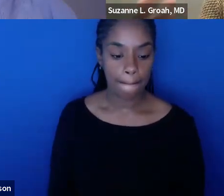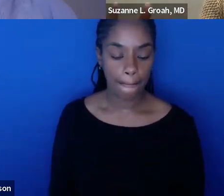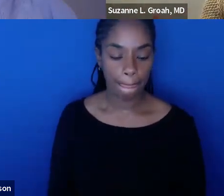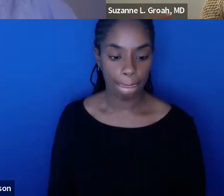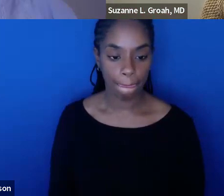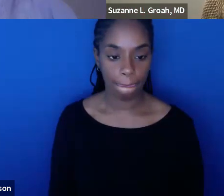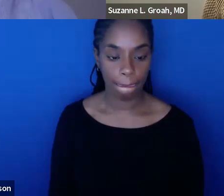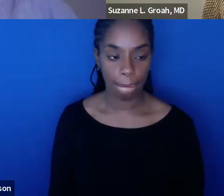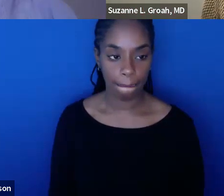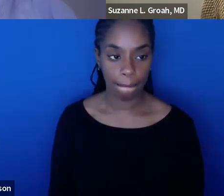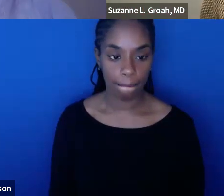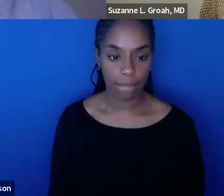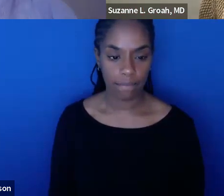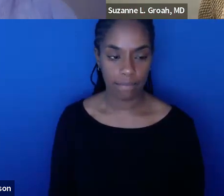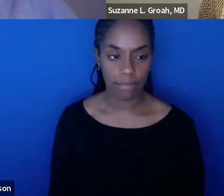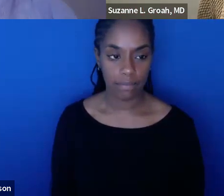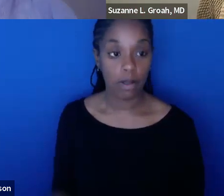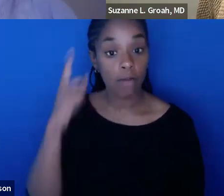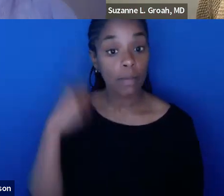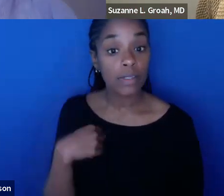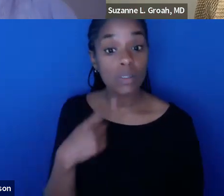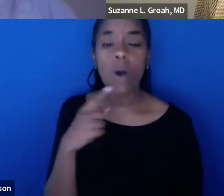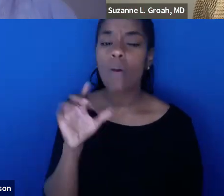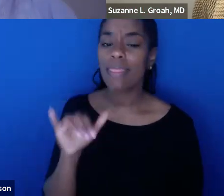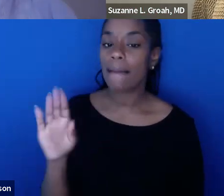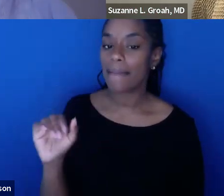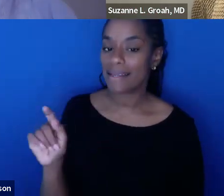that bacteria is causing the problem? Well, there's a problem with that too.